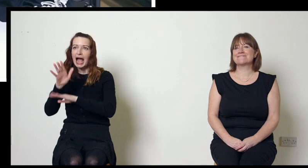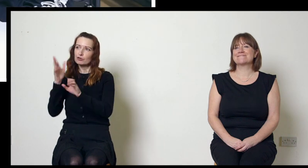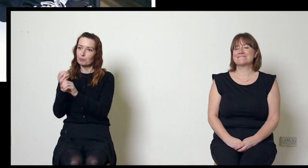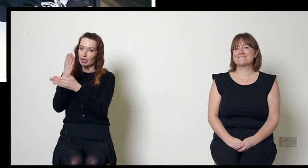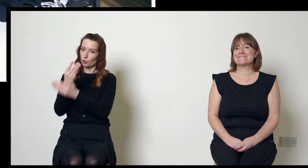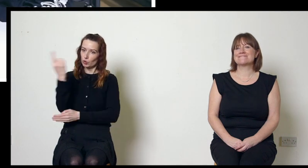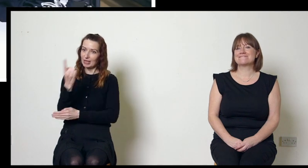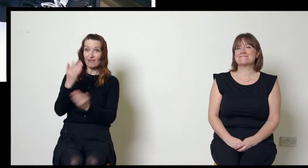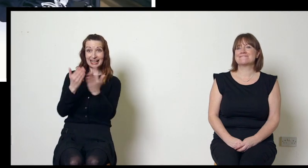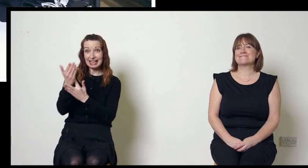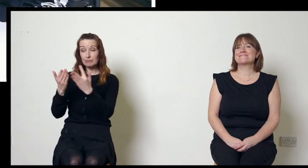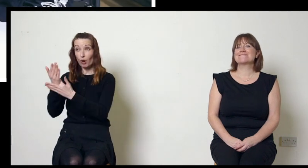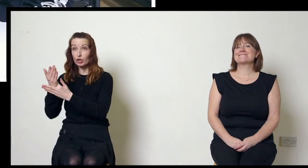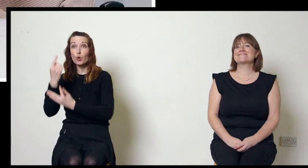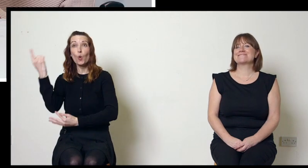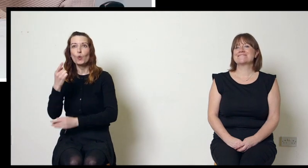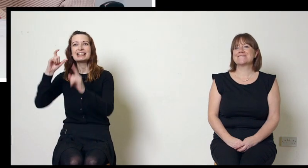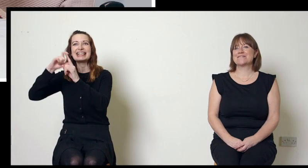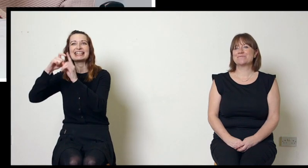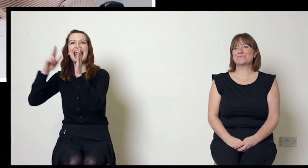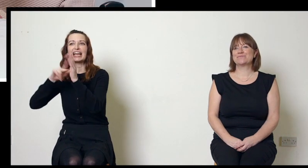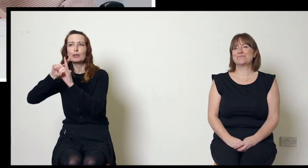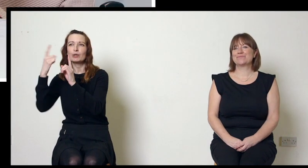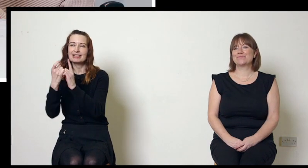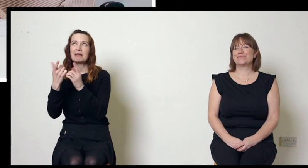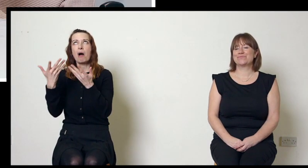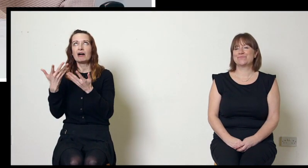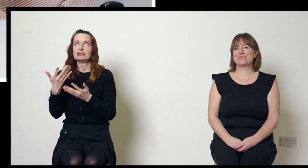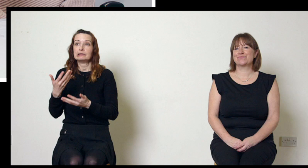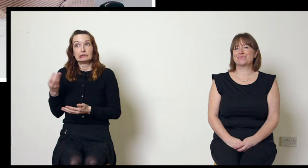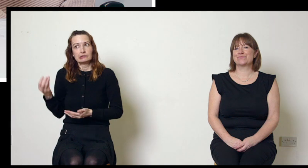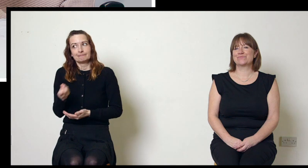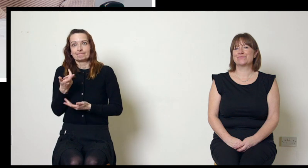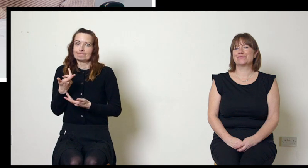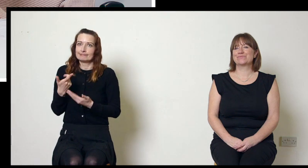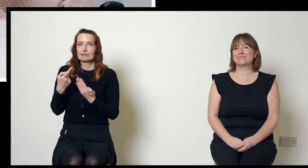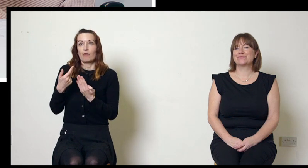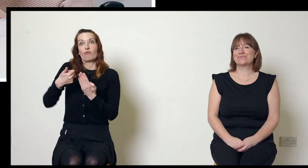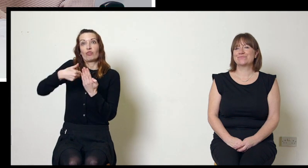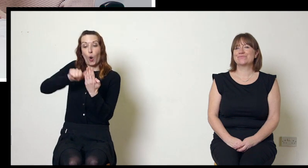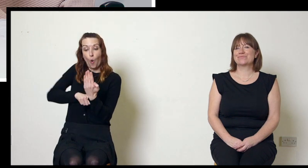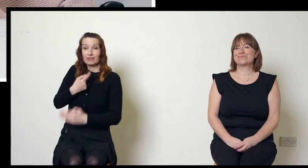to the DDN community, right? But, unfortunately the law stated you as a business